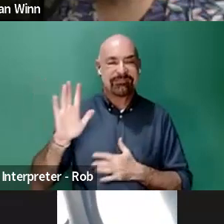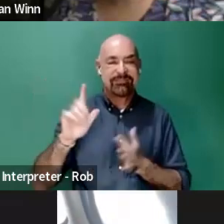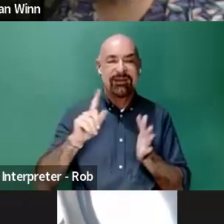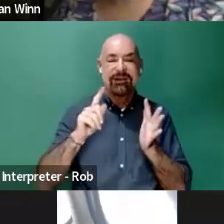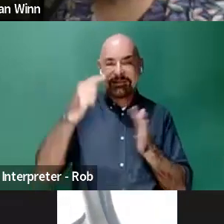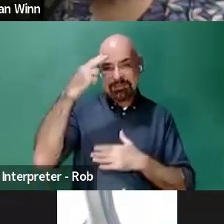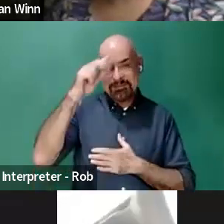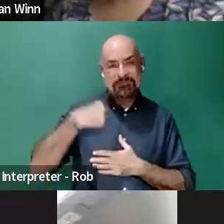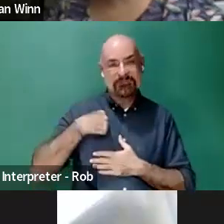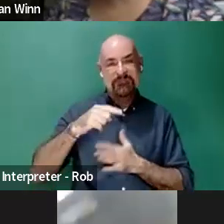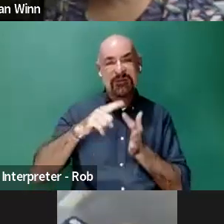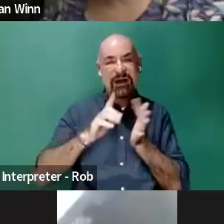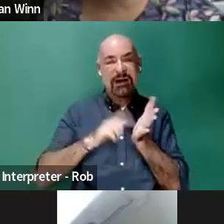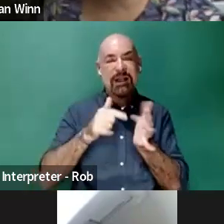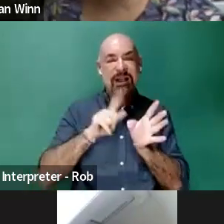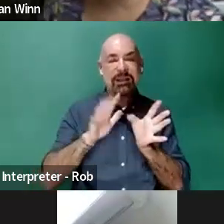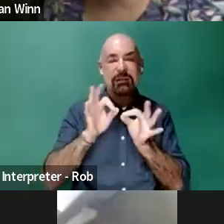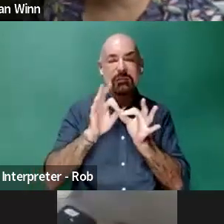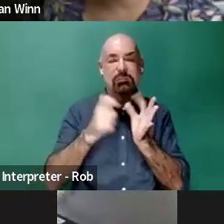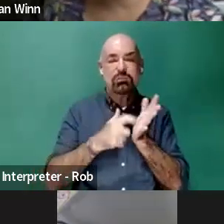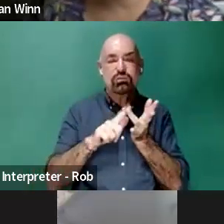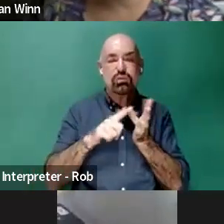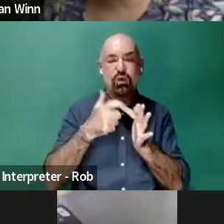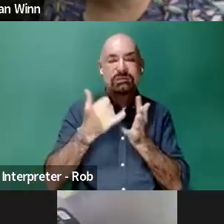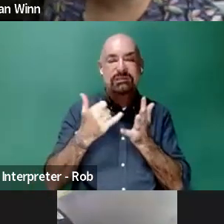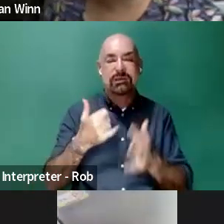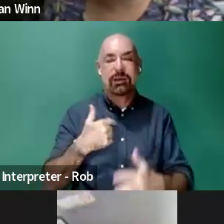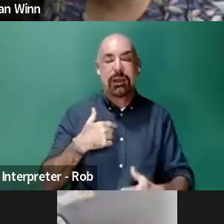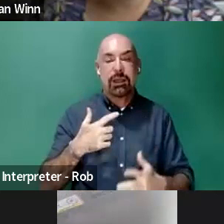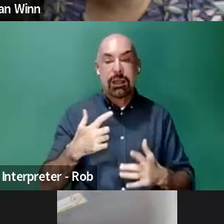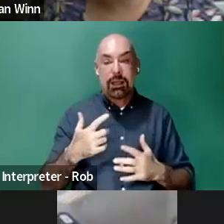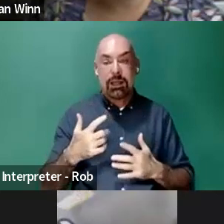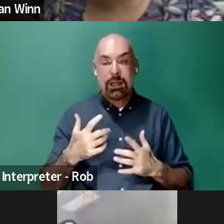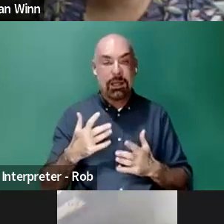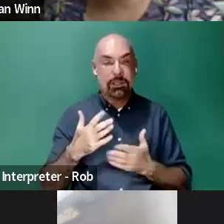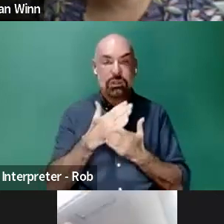If those of you don't know me, I'm going to try and share this.